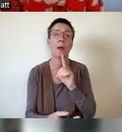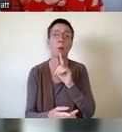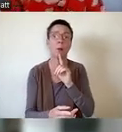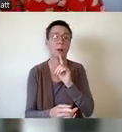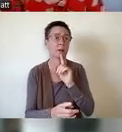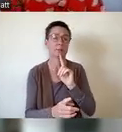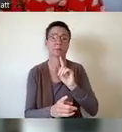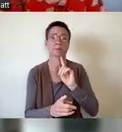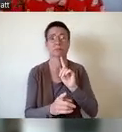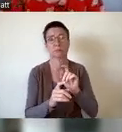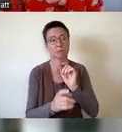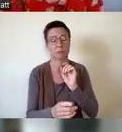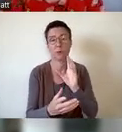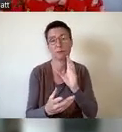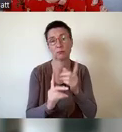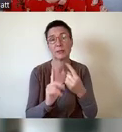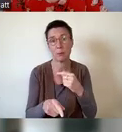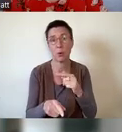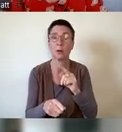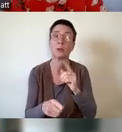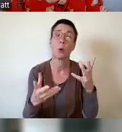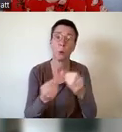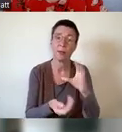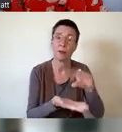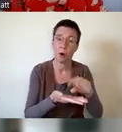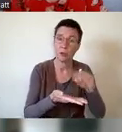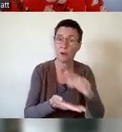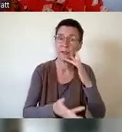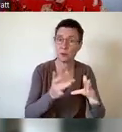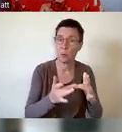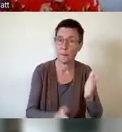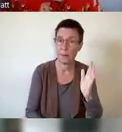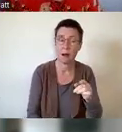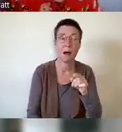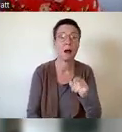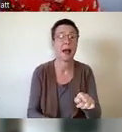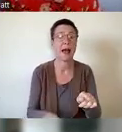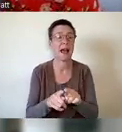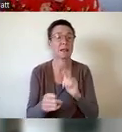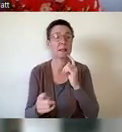to those out with the webinar recording and the slide deck, which will be sent to you in the next seven days.